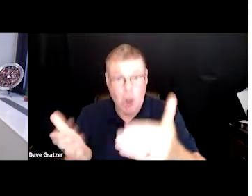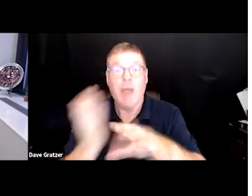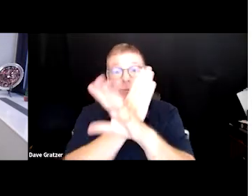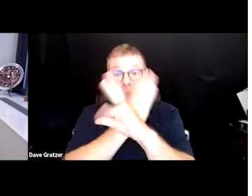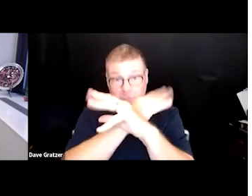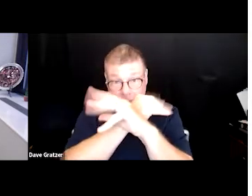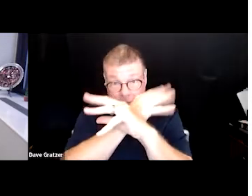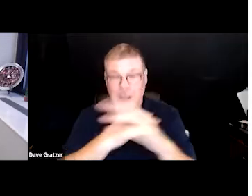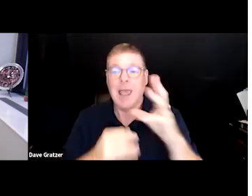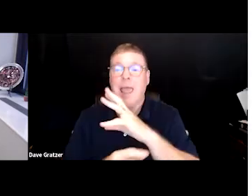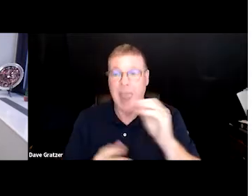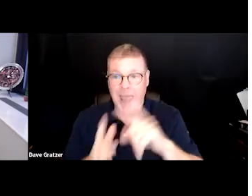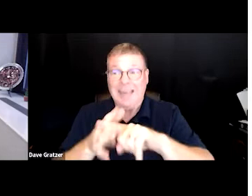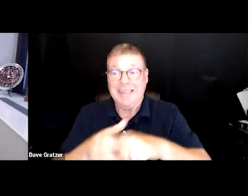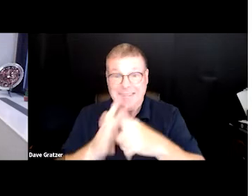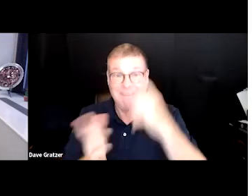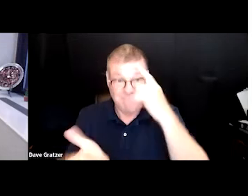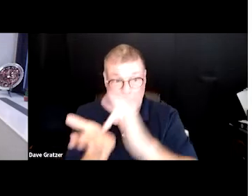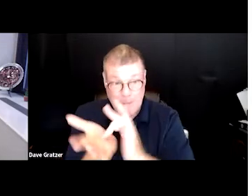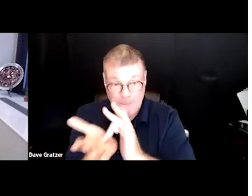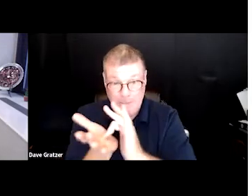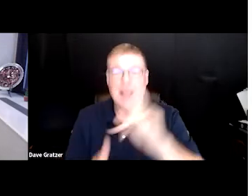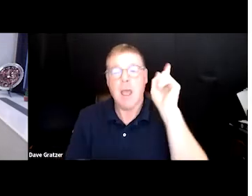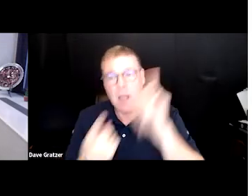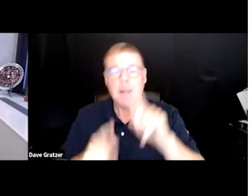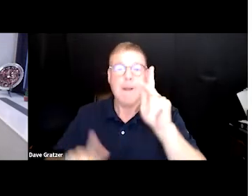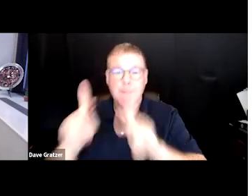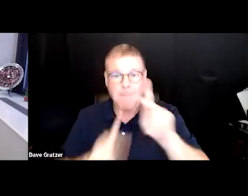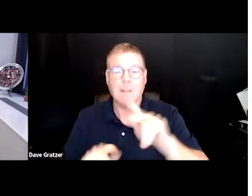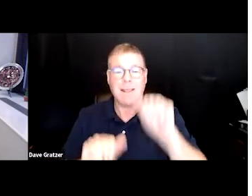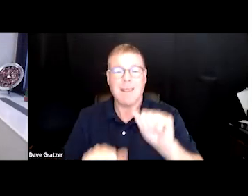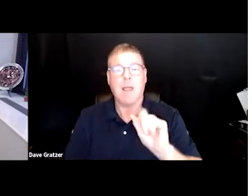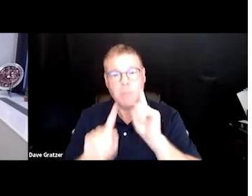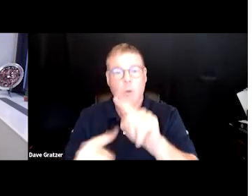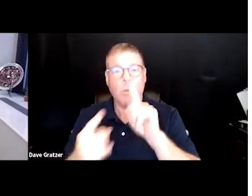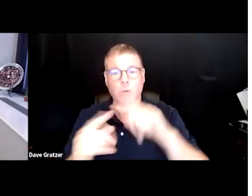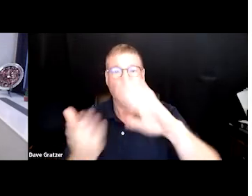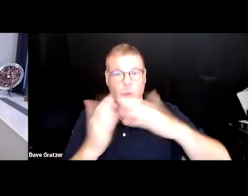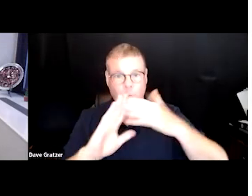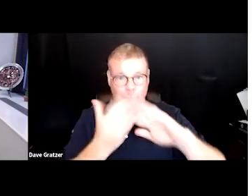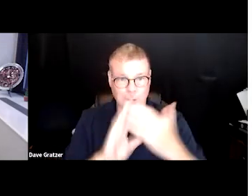or buprenorphine initiation and dosing until people could get their own community provider. So interestingly,